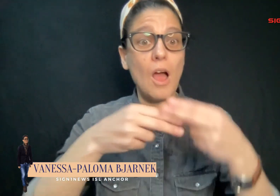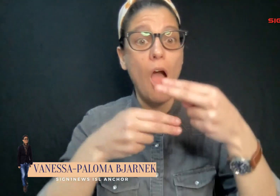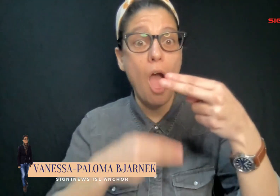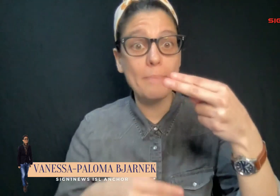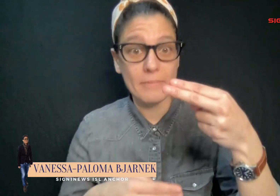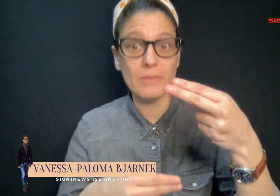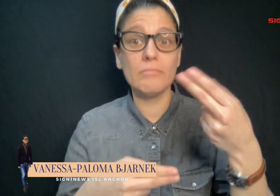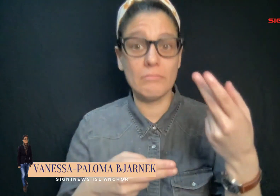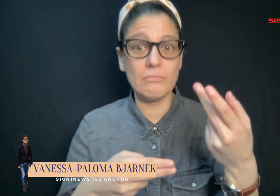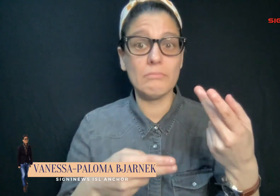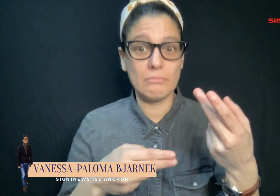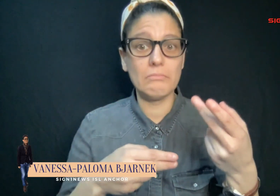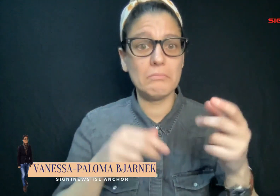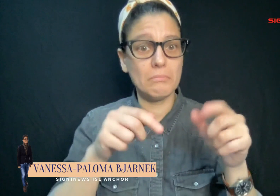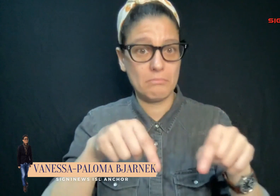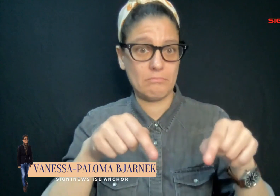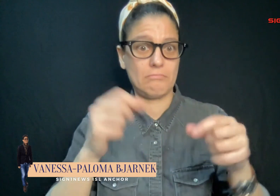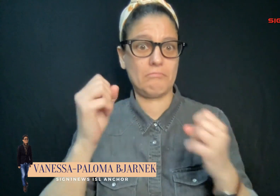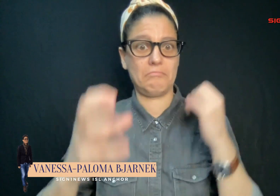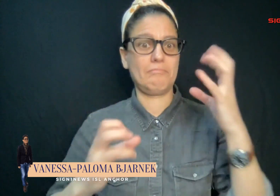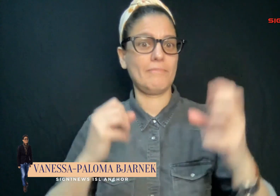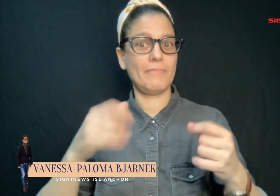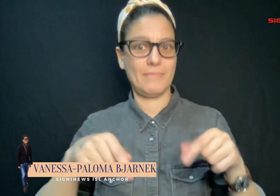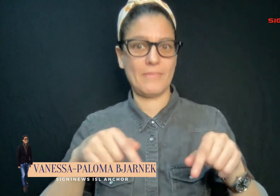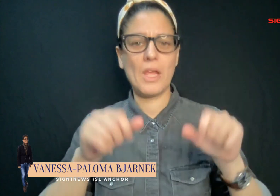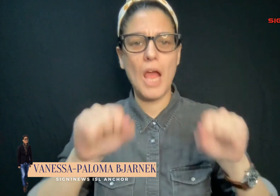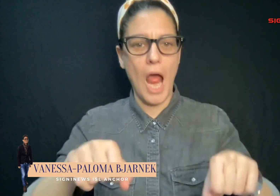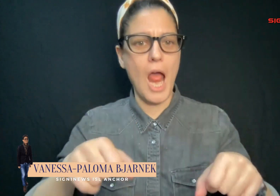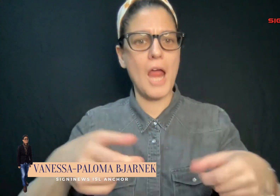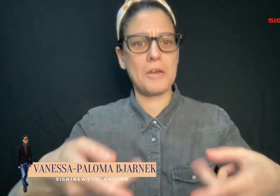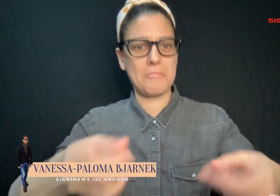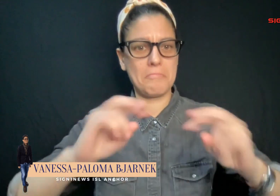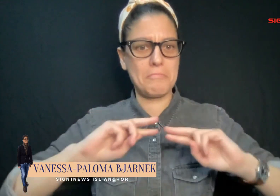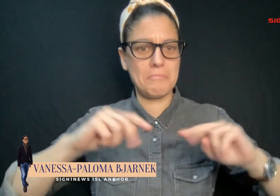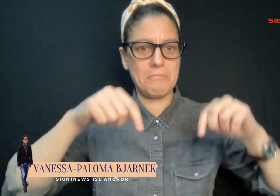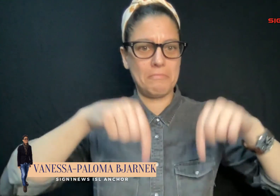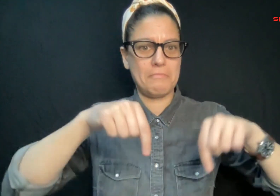headlines today if you post an interesting comment during this update we may add it at